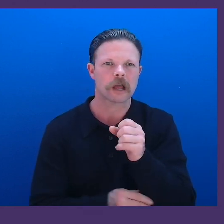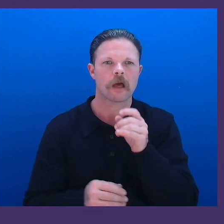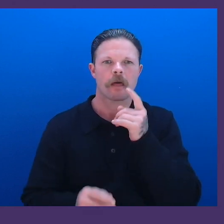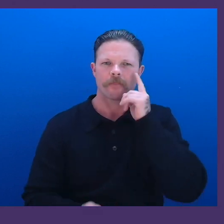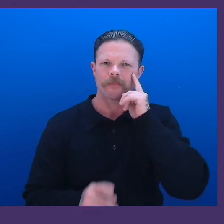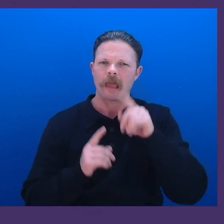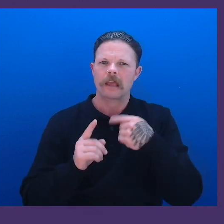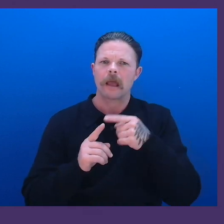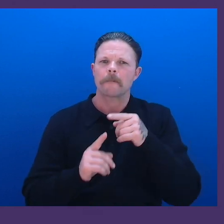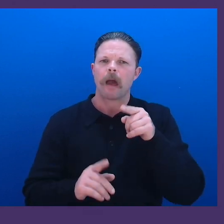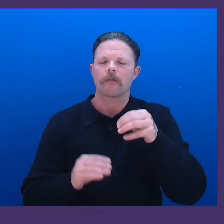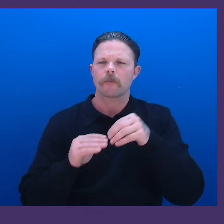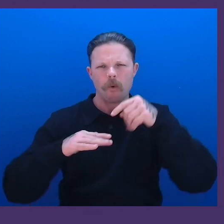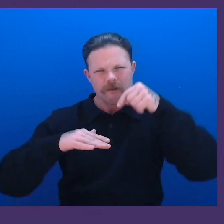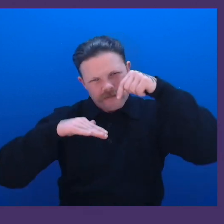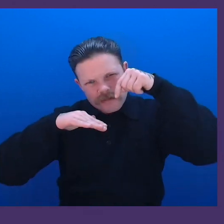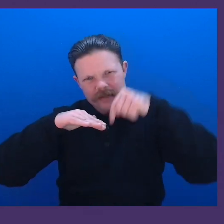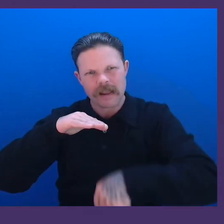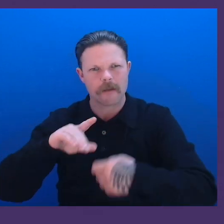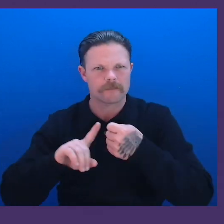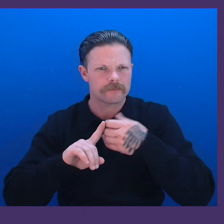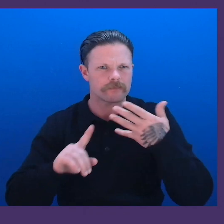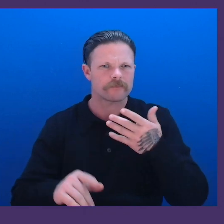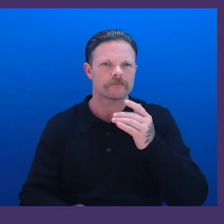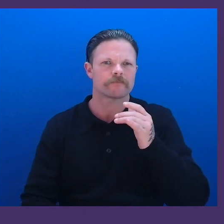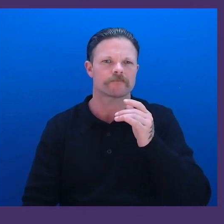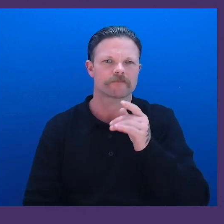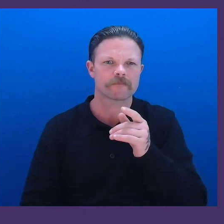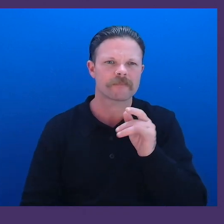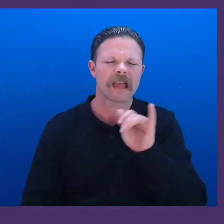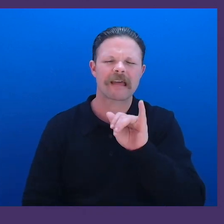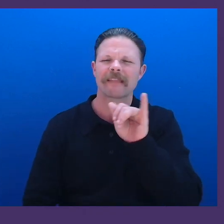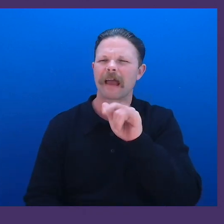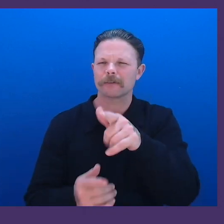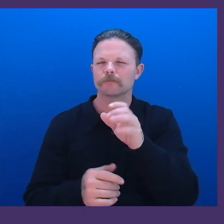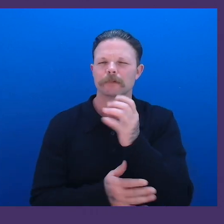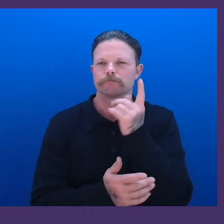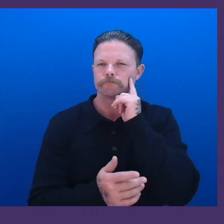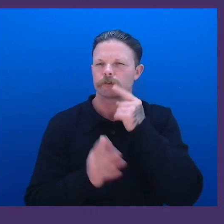You want to ensure that every layer, even if it has holes, those holes do not overlap.